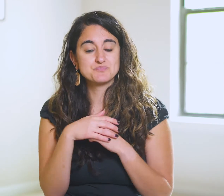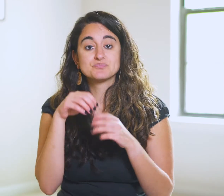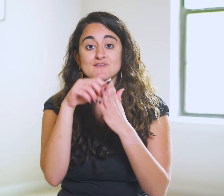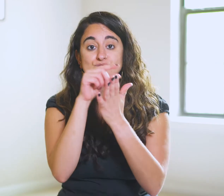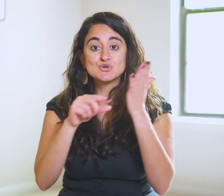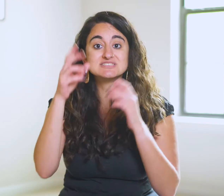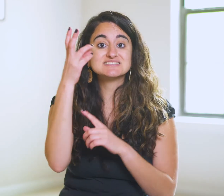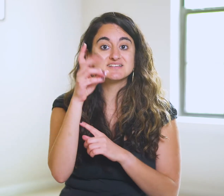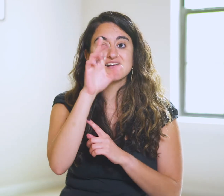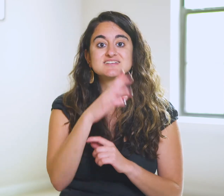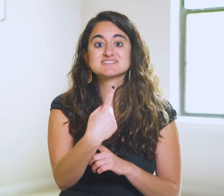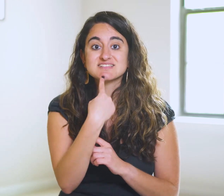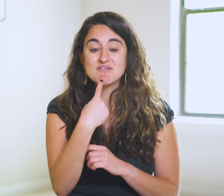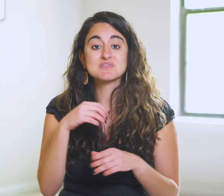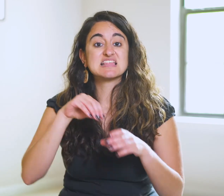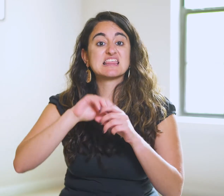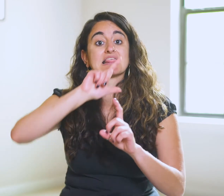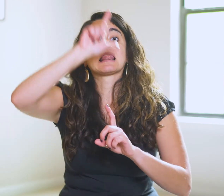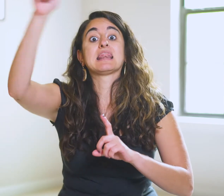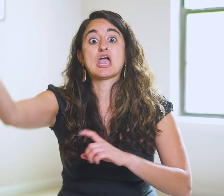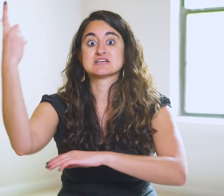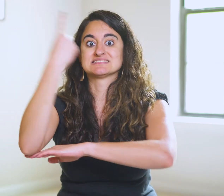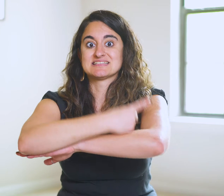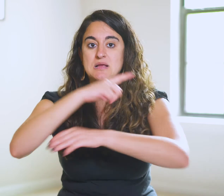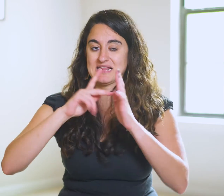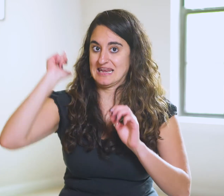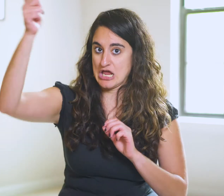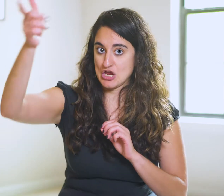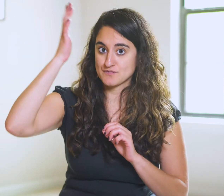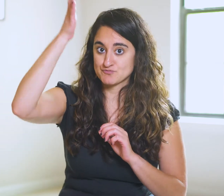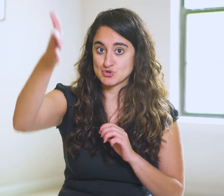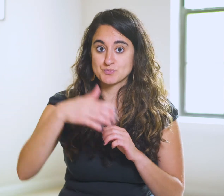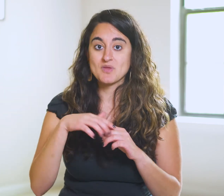In verse 16, God says, “In the latter days